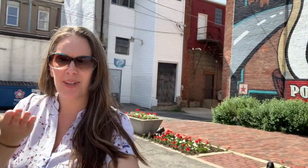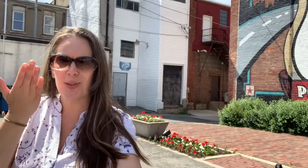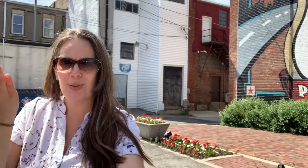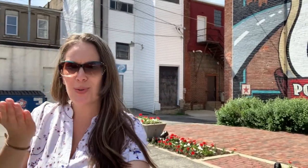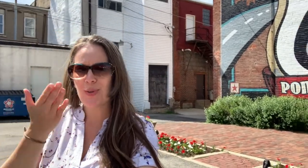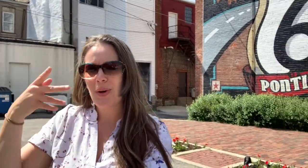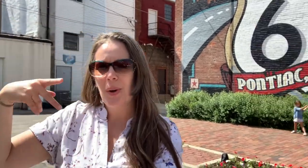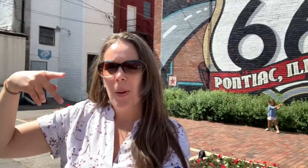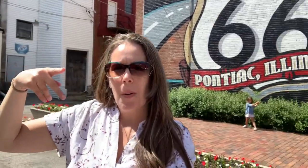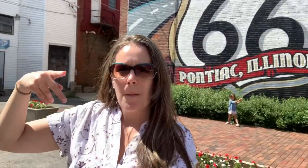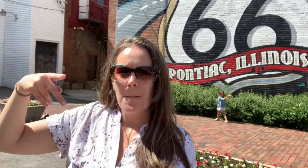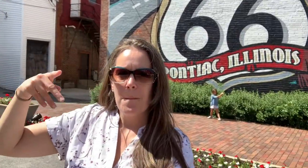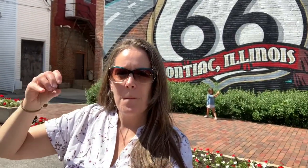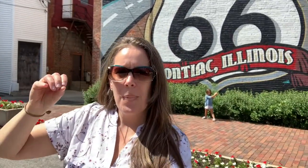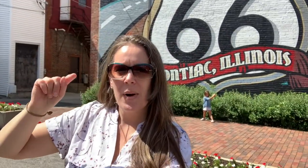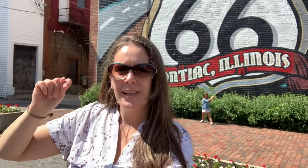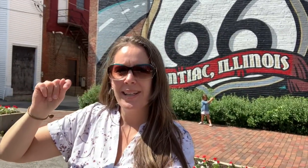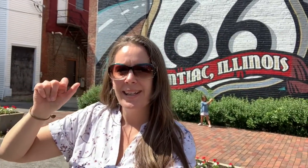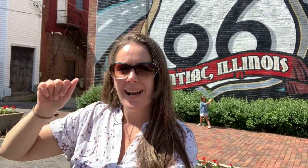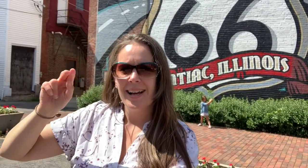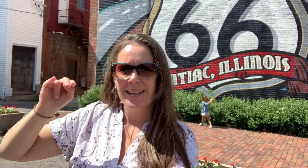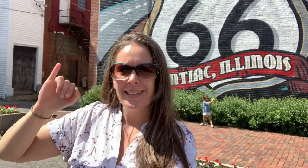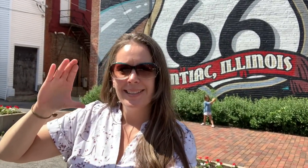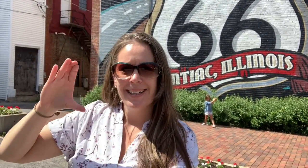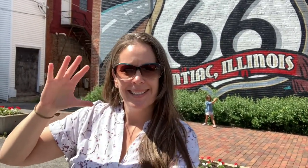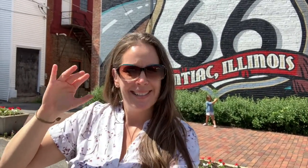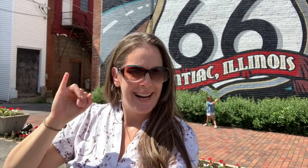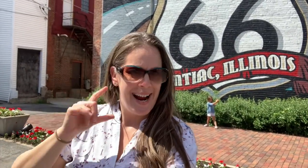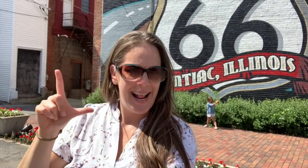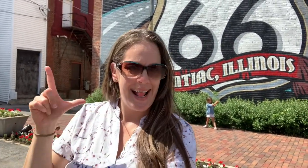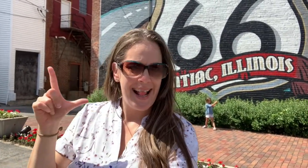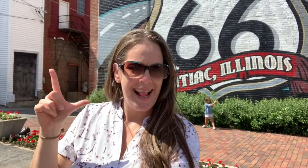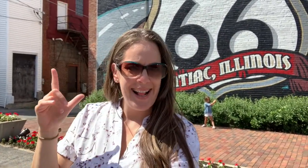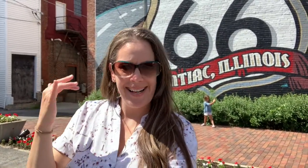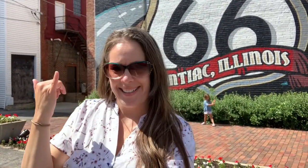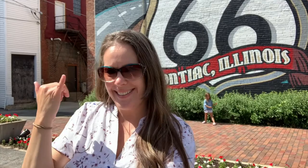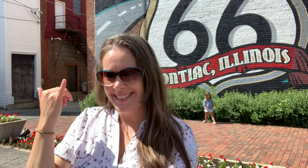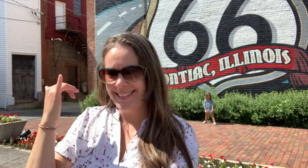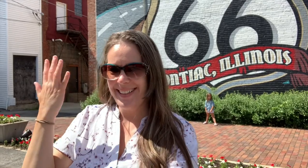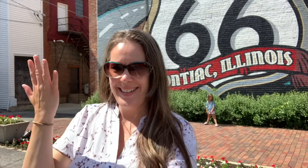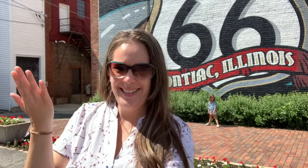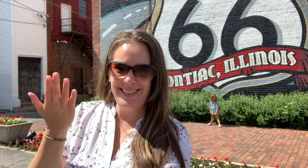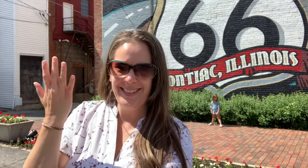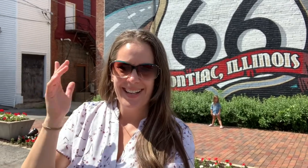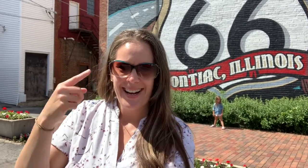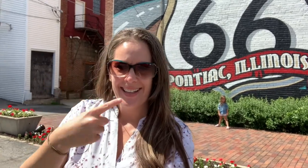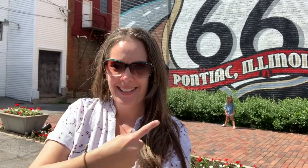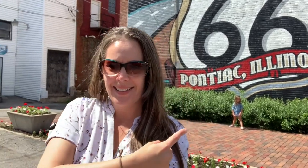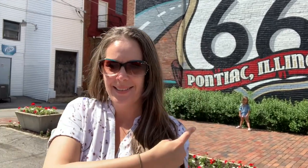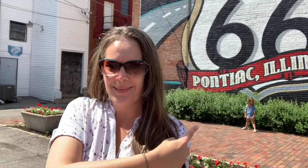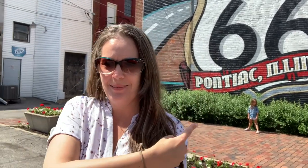Hello! We are here in Pontiac, Il!